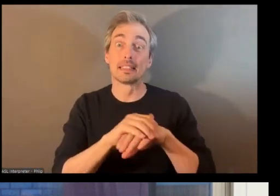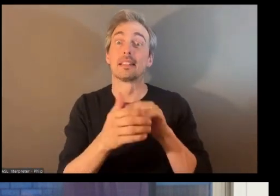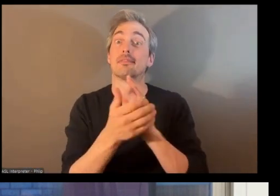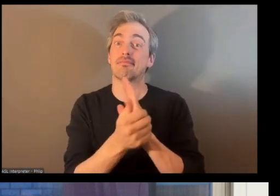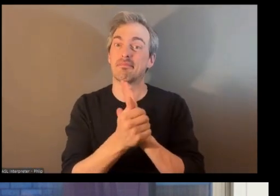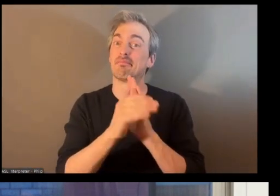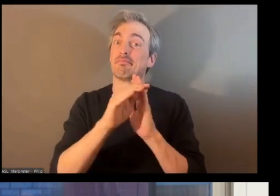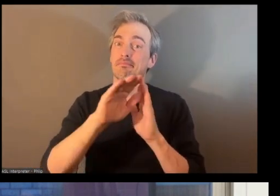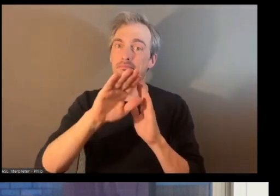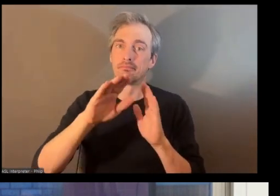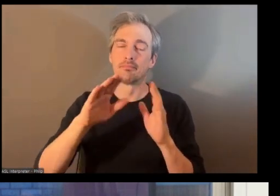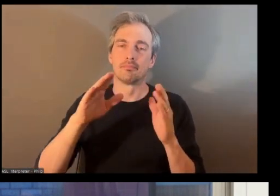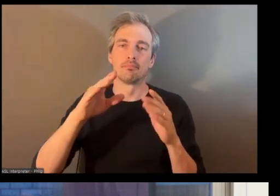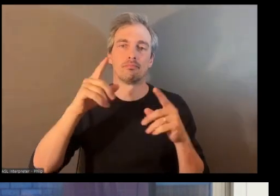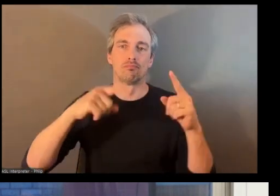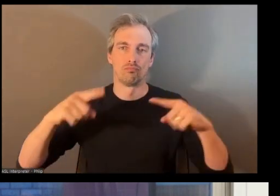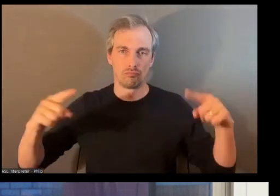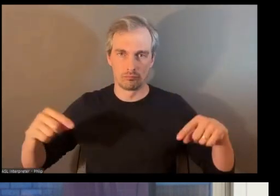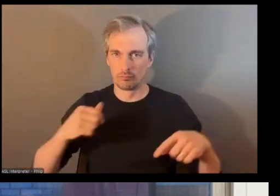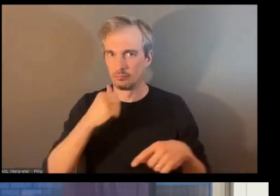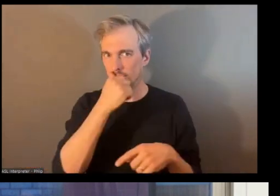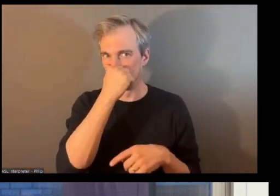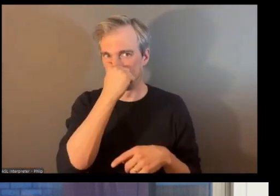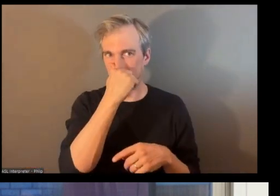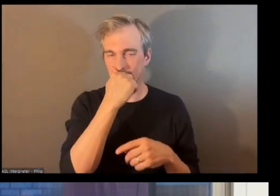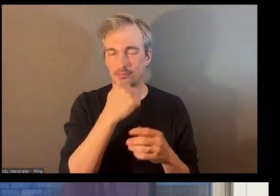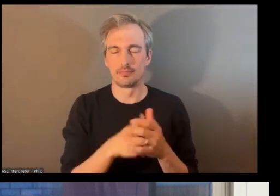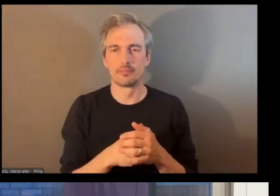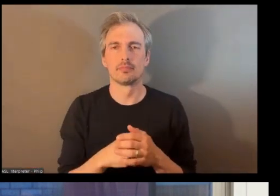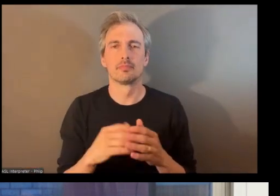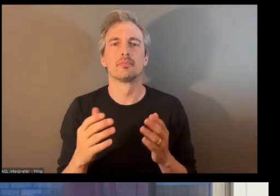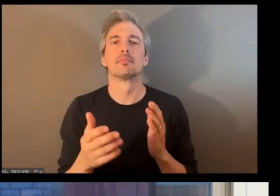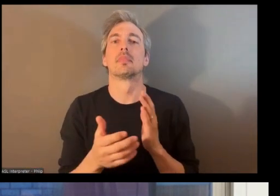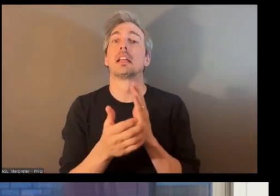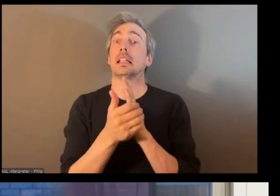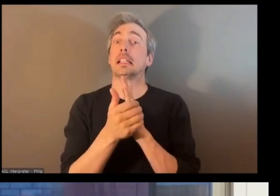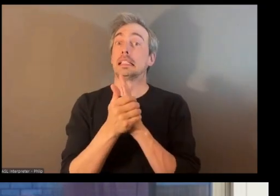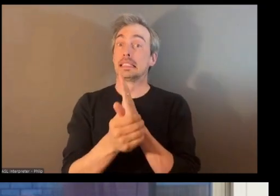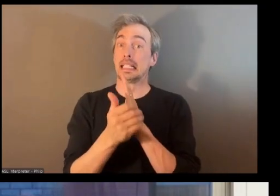in their skills... And the skills vary by background, exposure, and context.